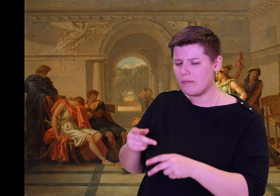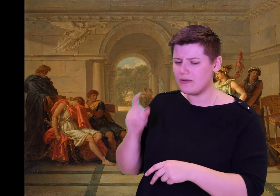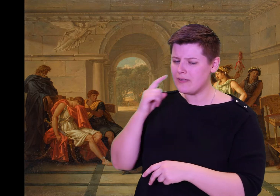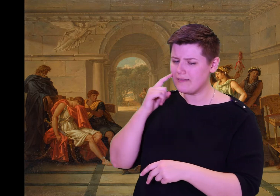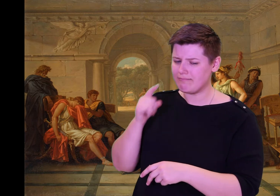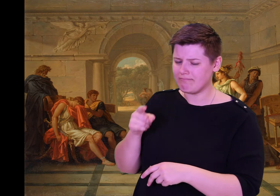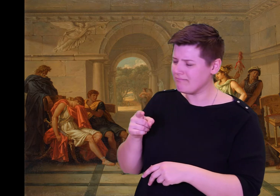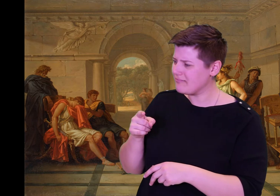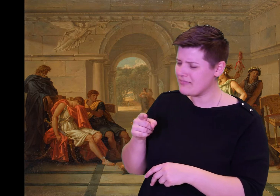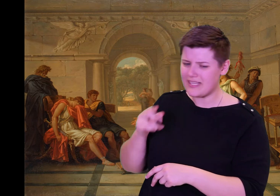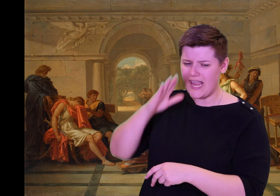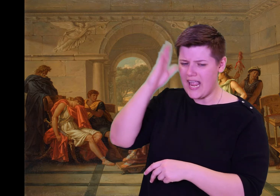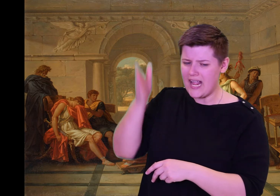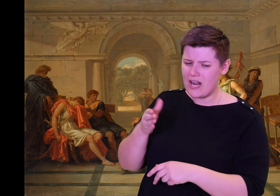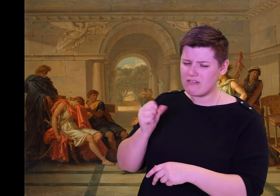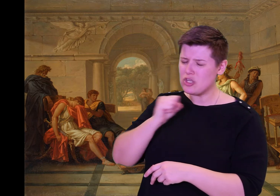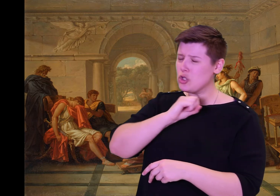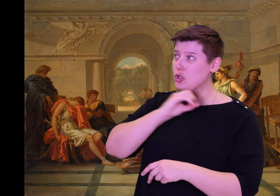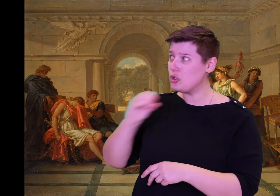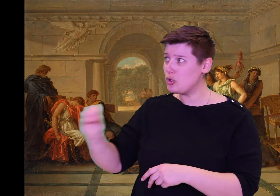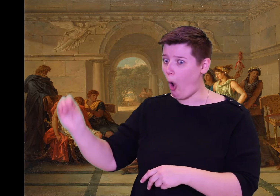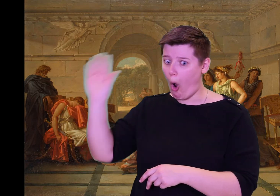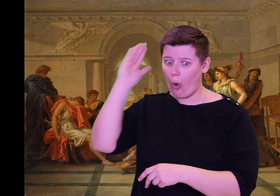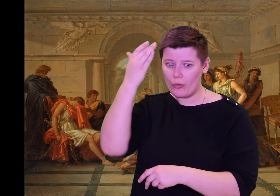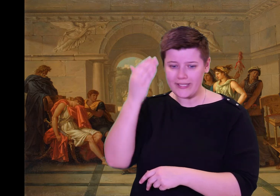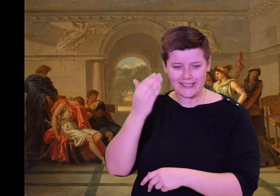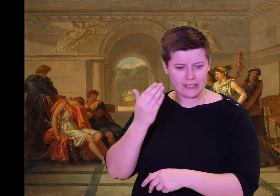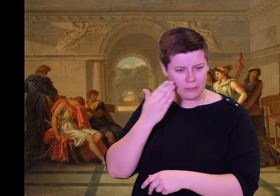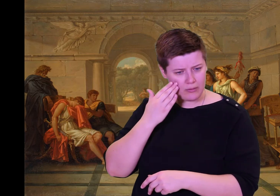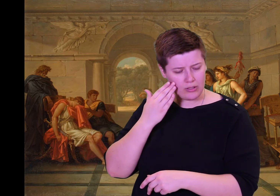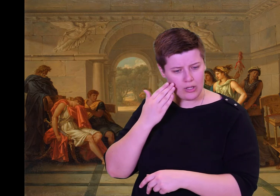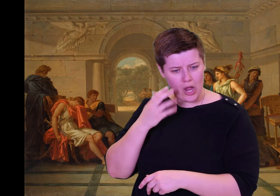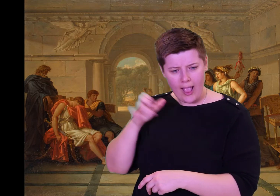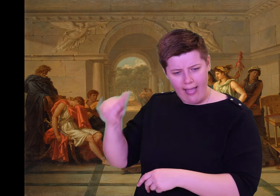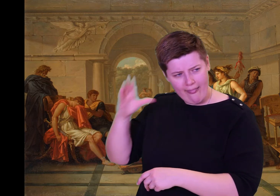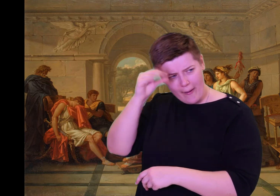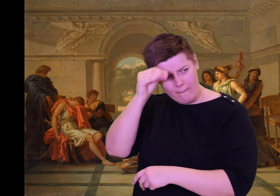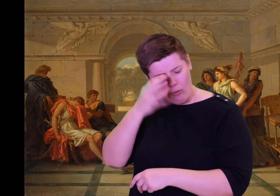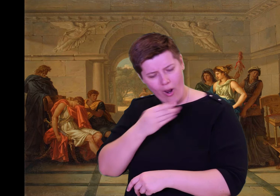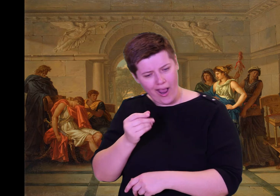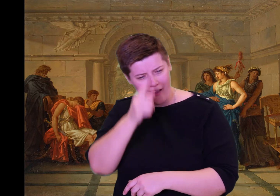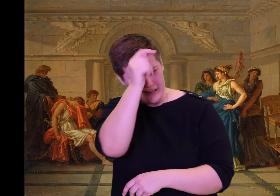bedroom, like Artemis, who carries golden arrows.